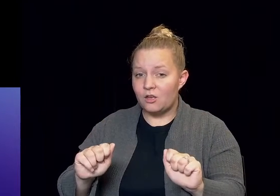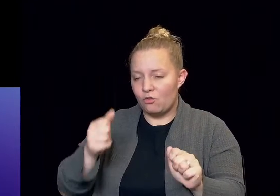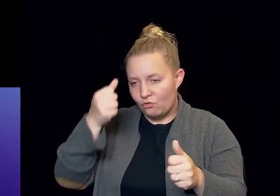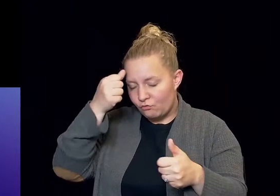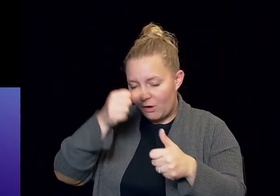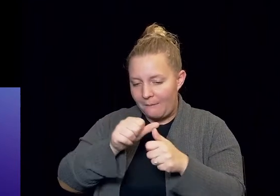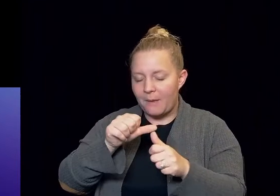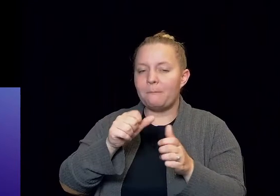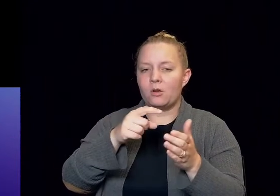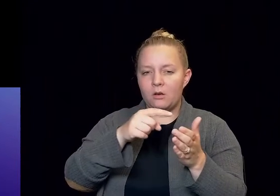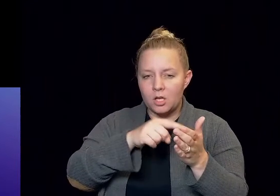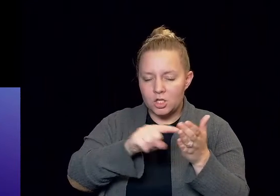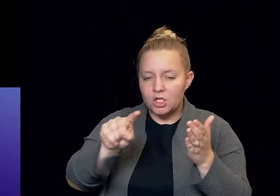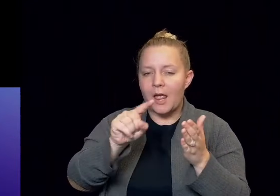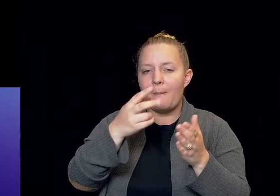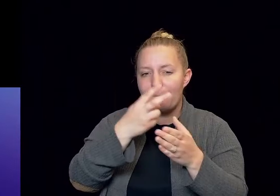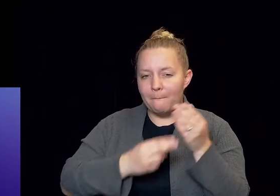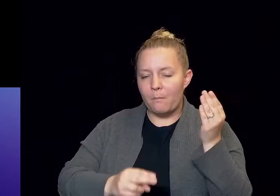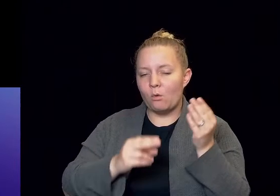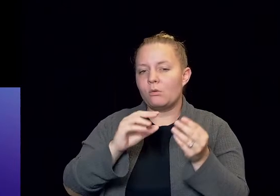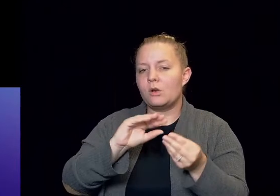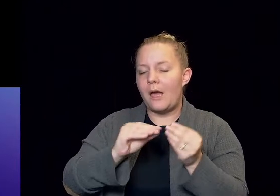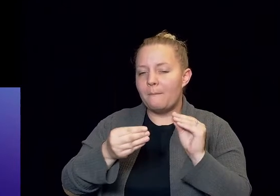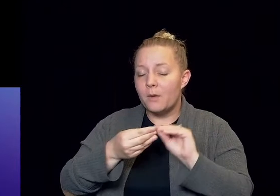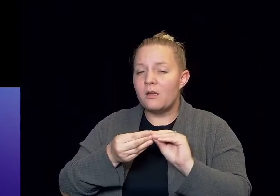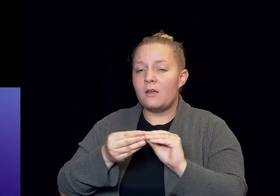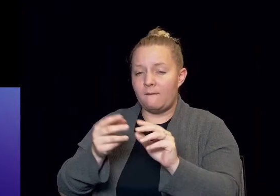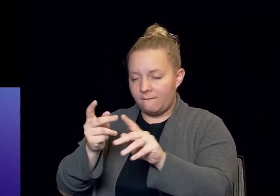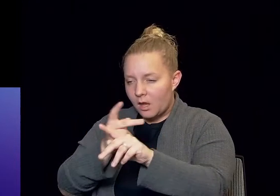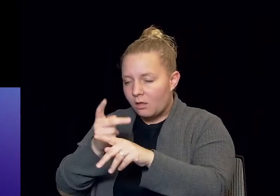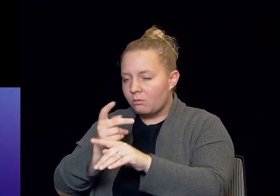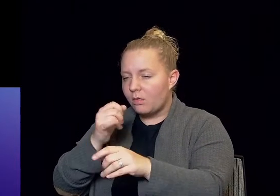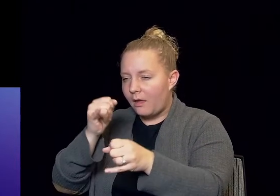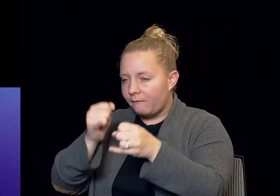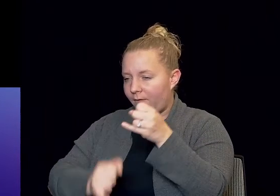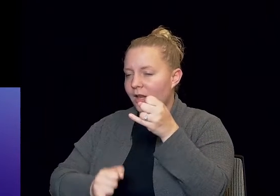numbers. Figure out what your final answer is. Make sure that final answer is in simplest form. All